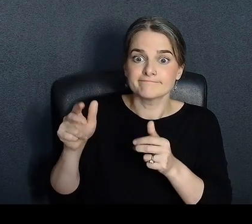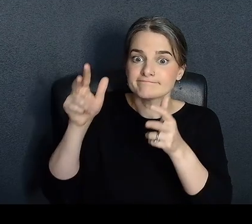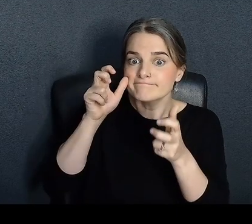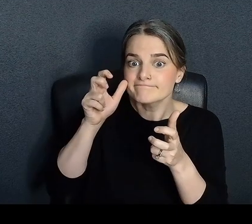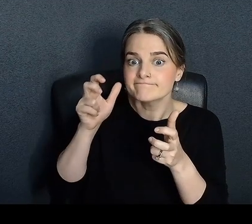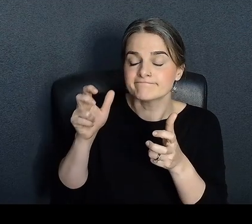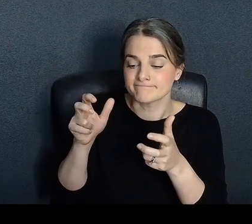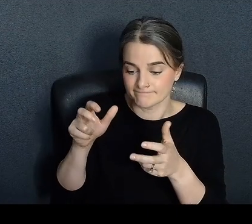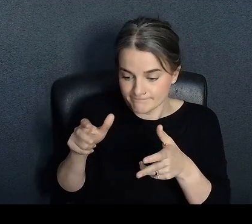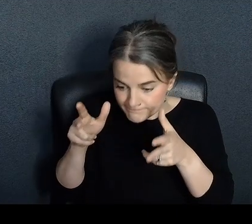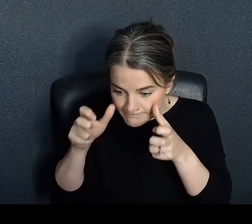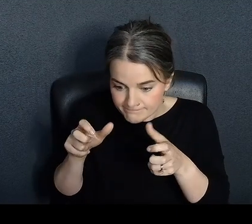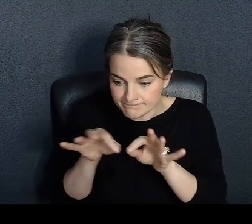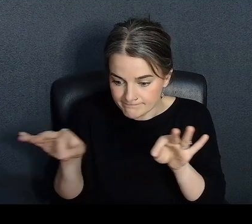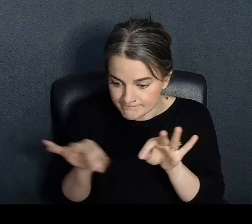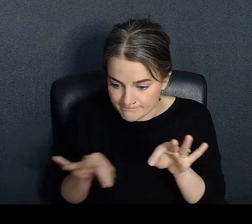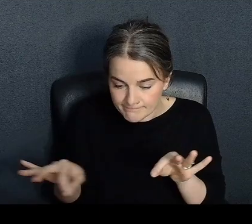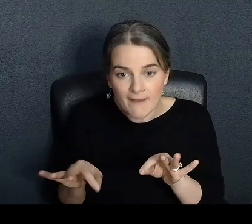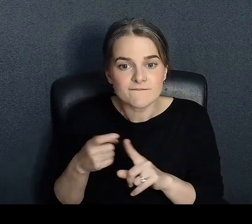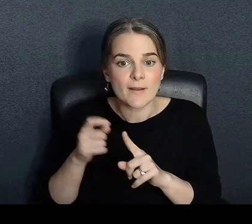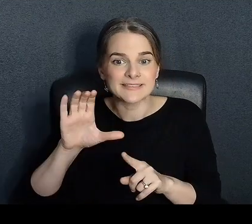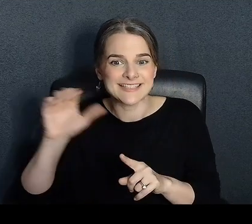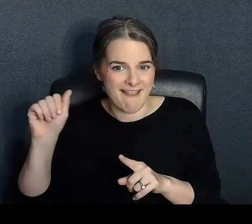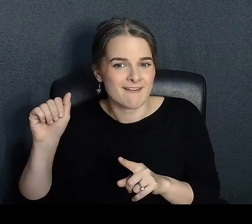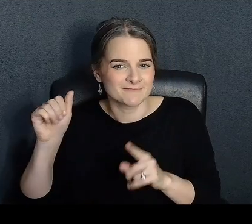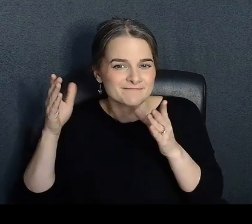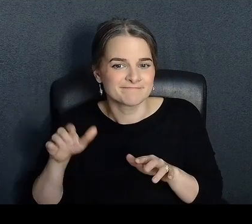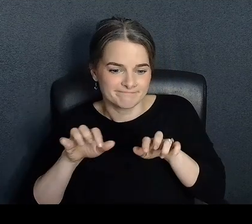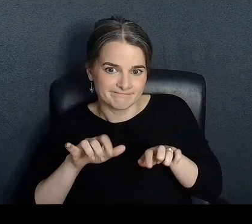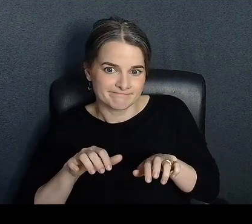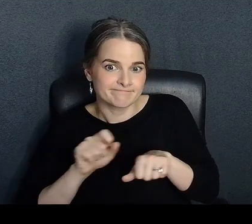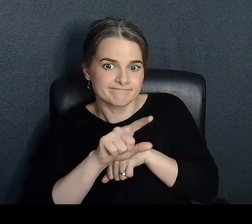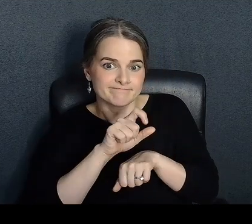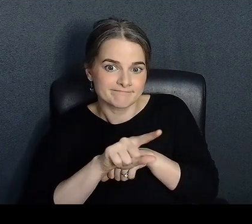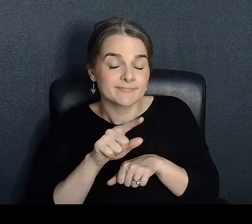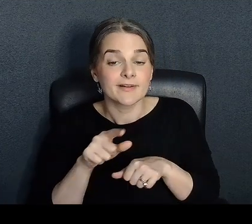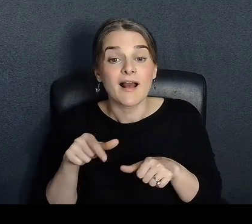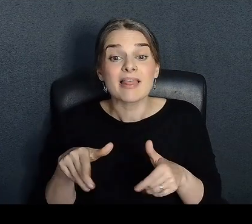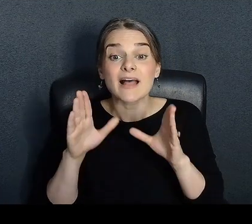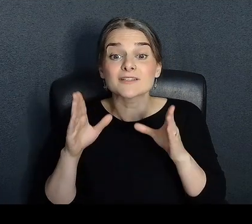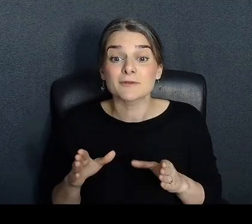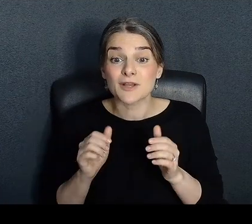Hearing carryover is kind of the opposite. It allows someone with a speech disability